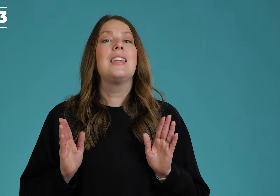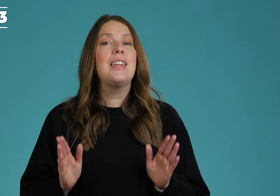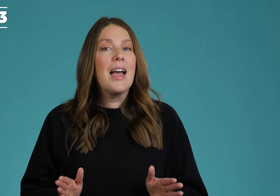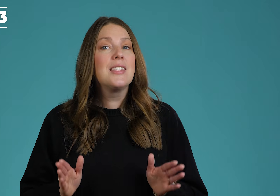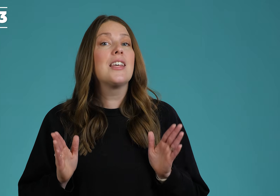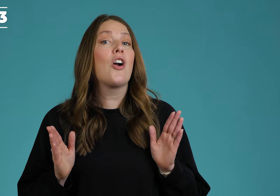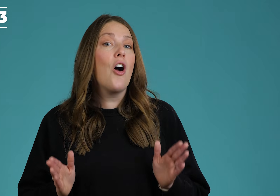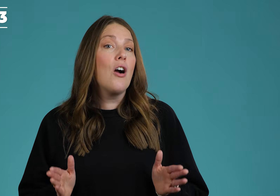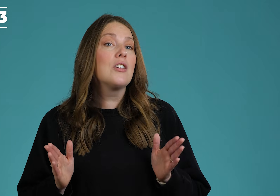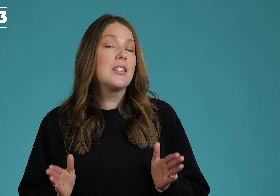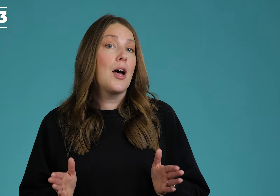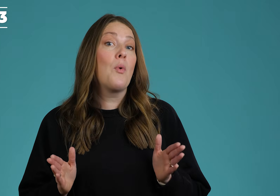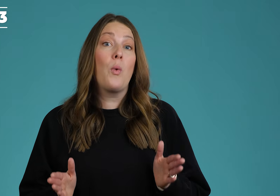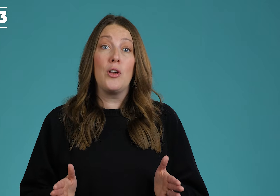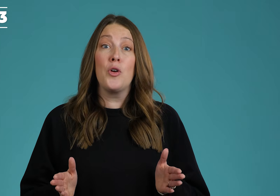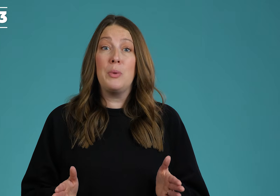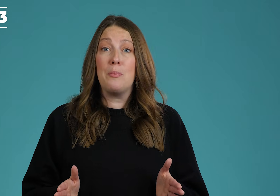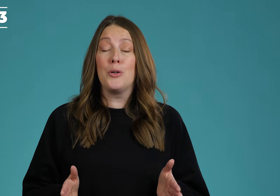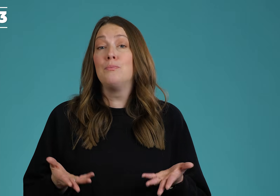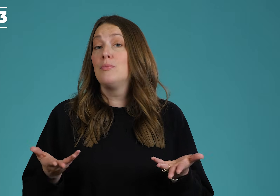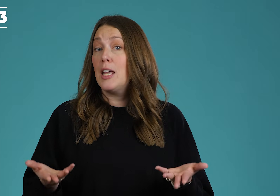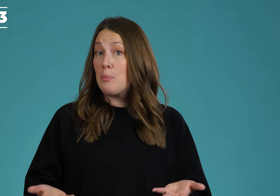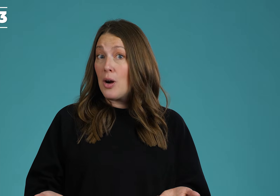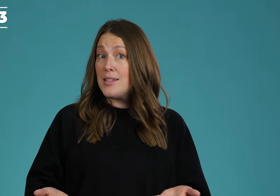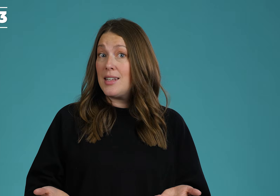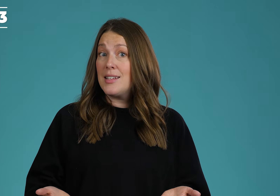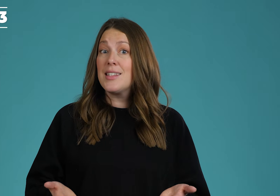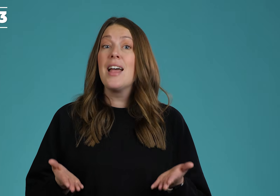Yes, there are some well-known people, like presidents,